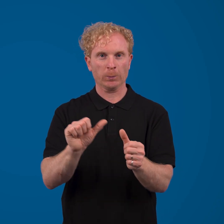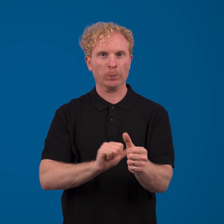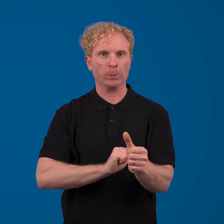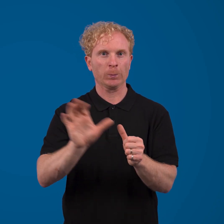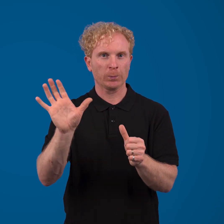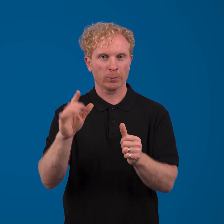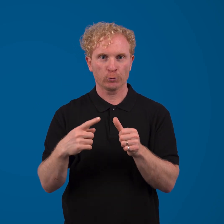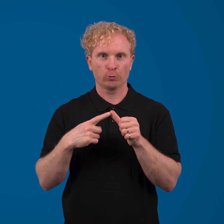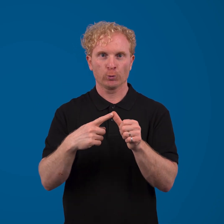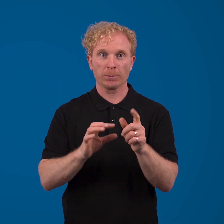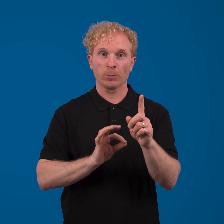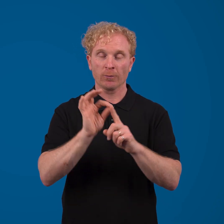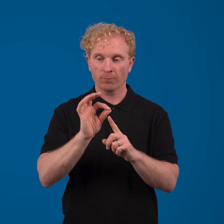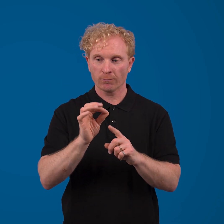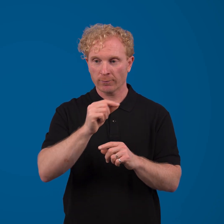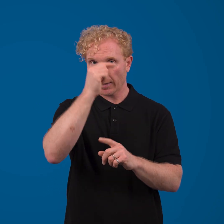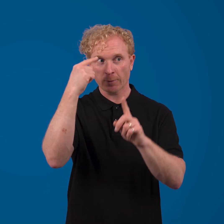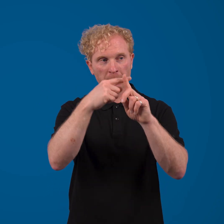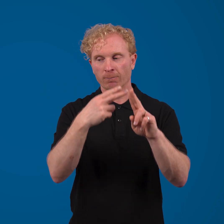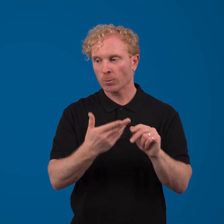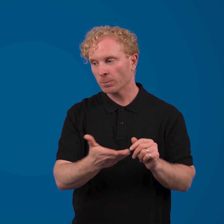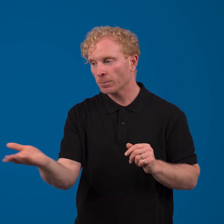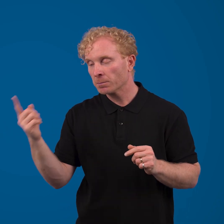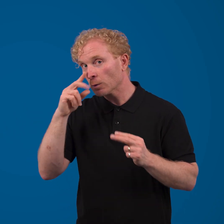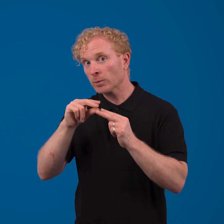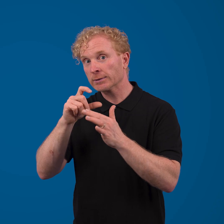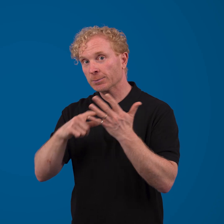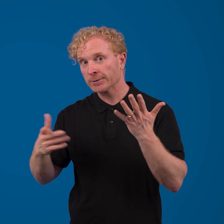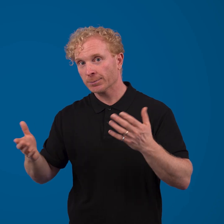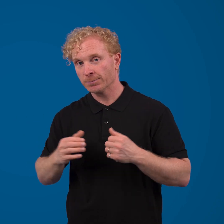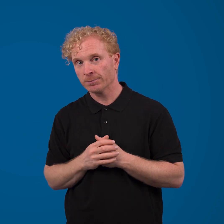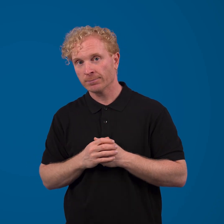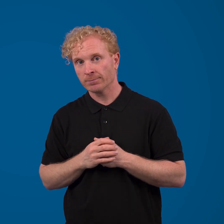and effective responses to improve outcomes for people with disability.